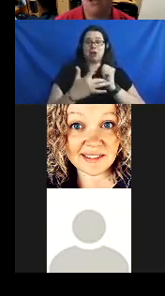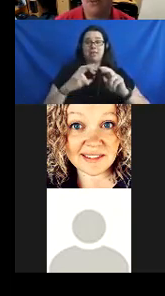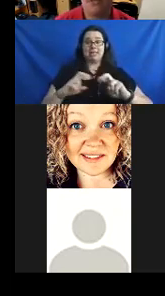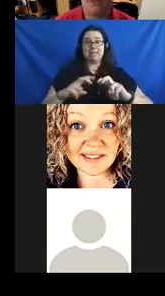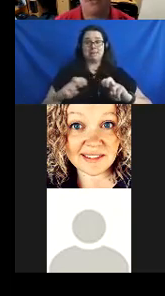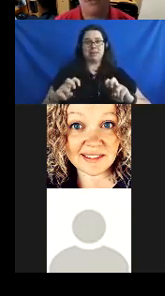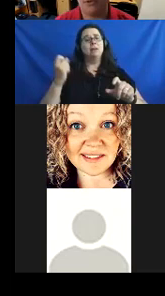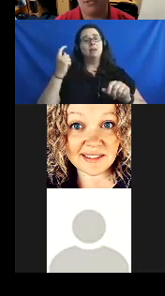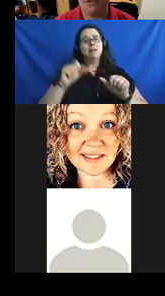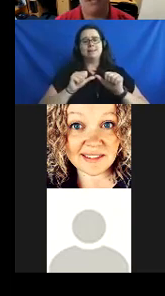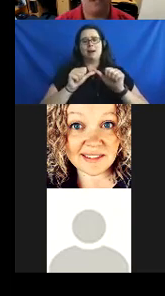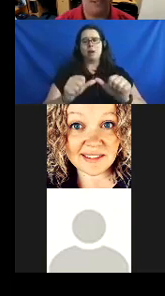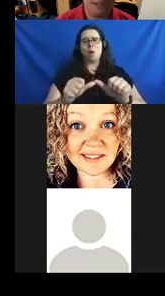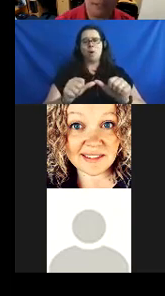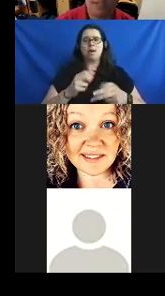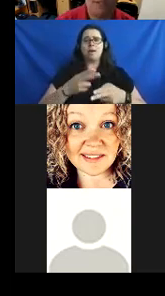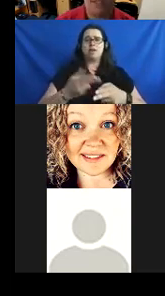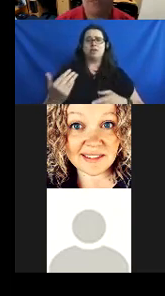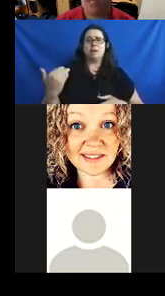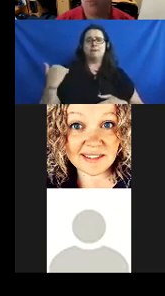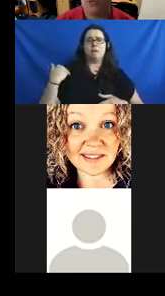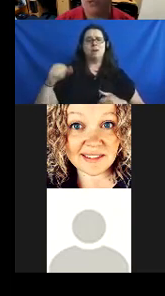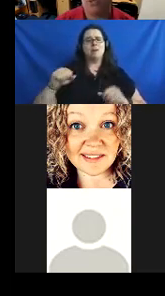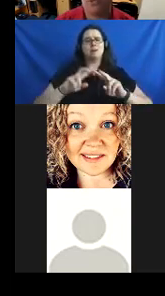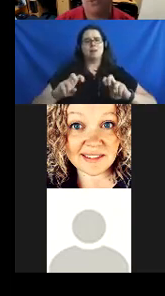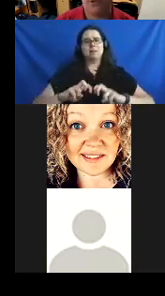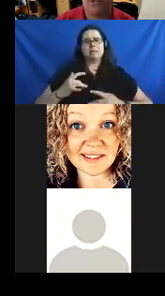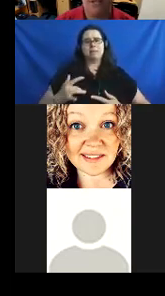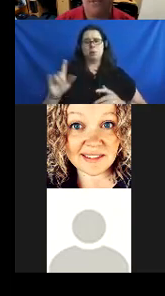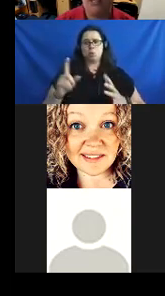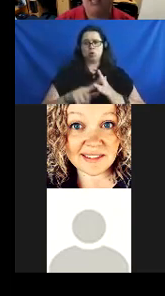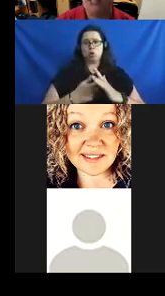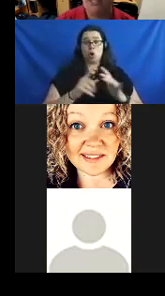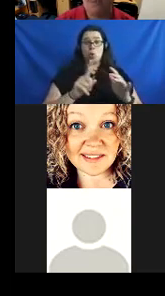I MENTIONED EARLIER, YES, THE ASSESSMENT IS TYPICALLY WHERE YOU WANT TO START, BUT IT SHOULDN'T STOP THERE.